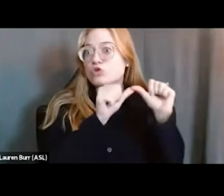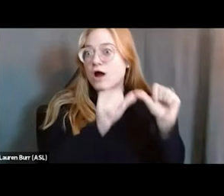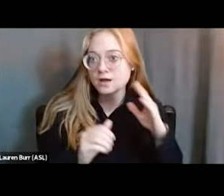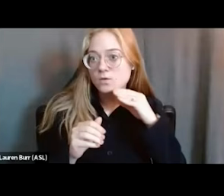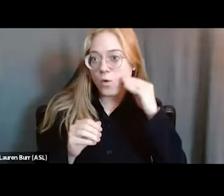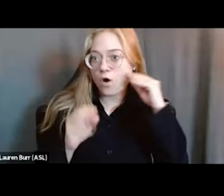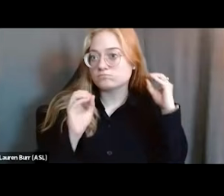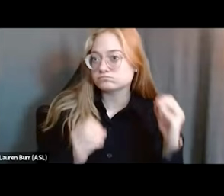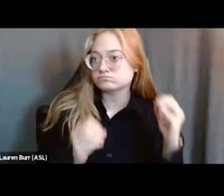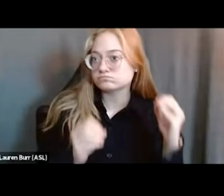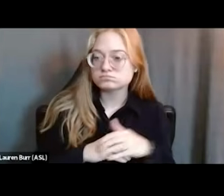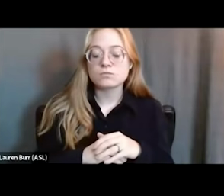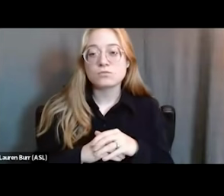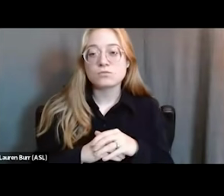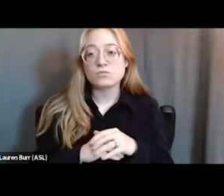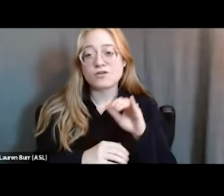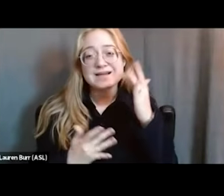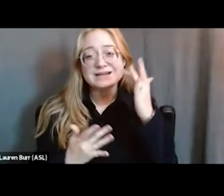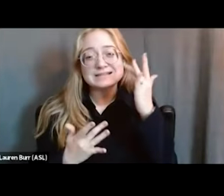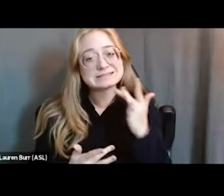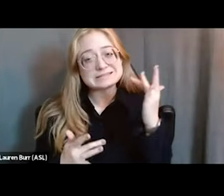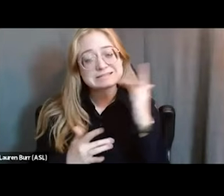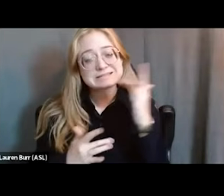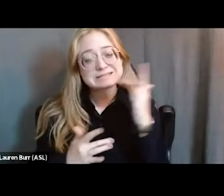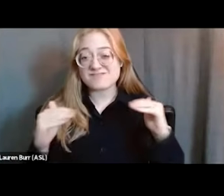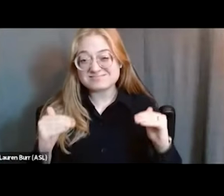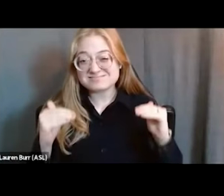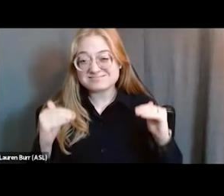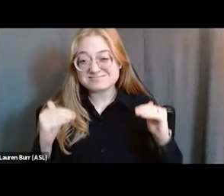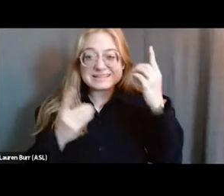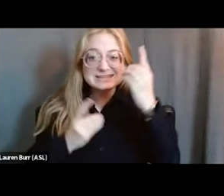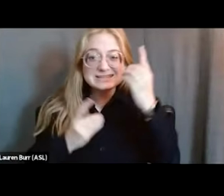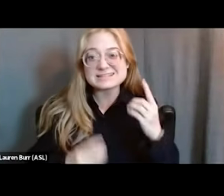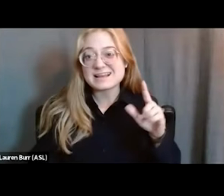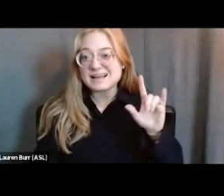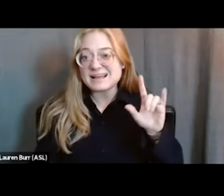they often have advanced illnesses of end stage liver disease, or COPD, or CHF,